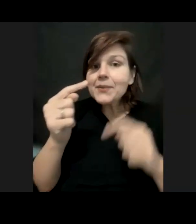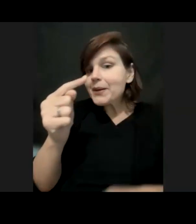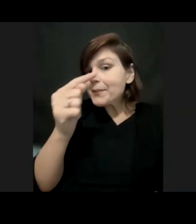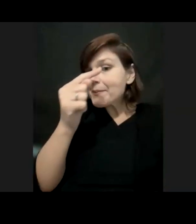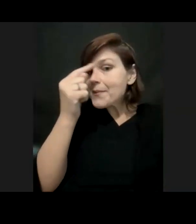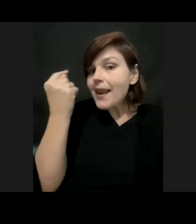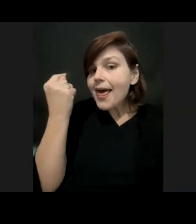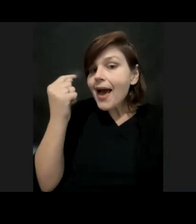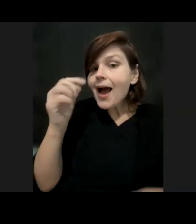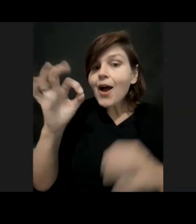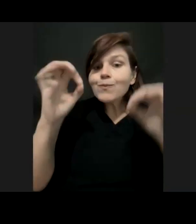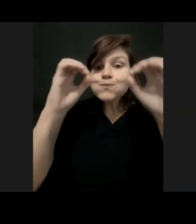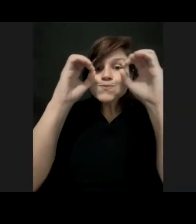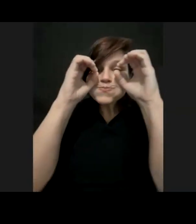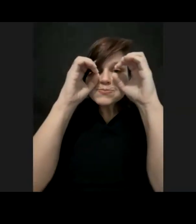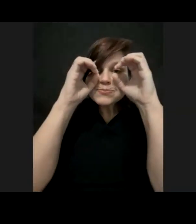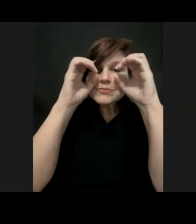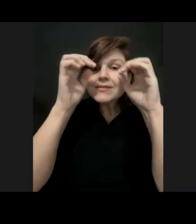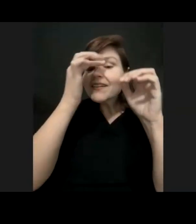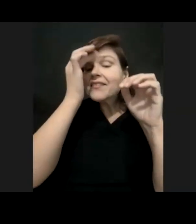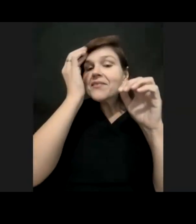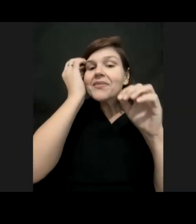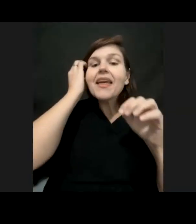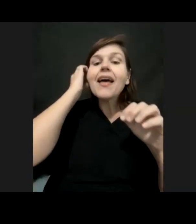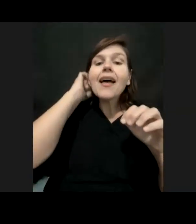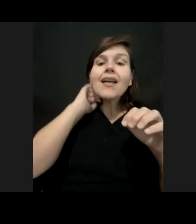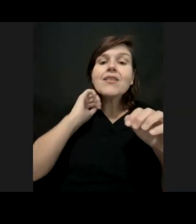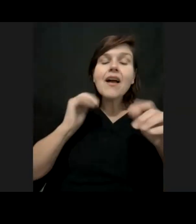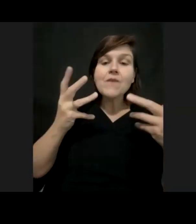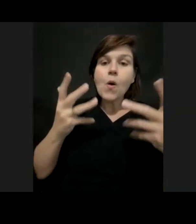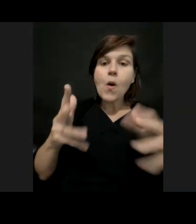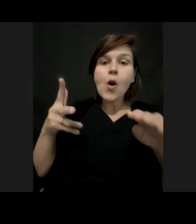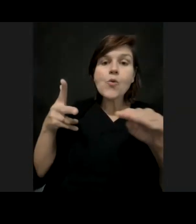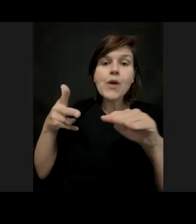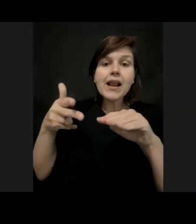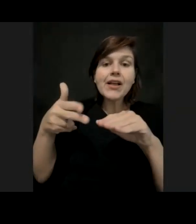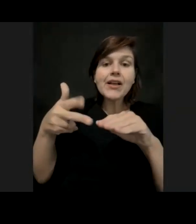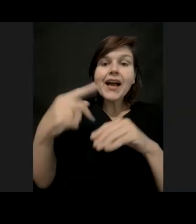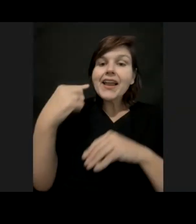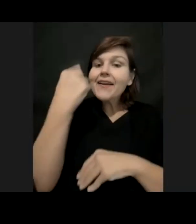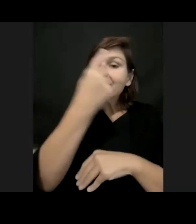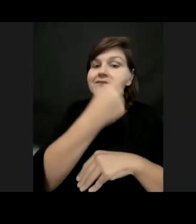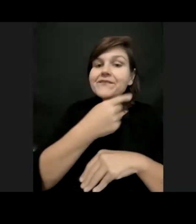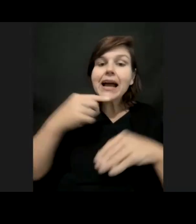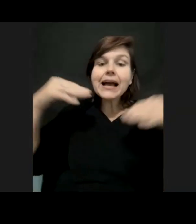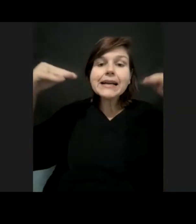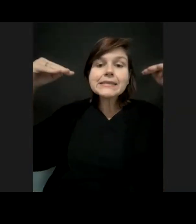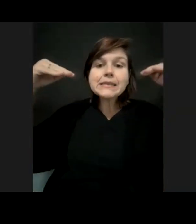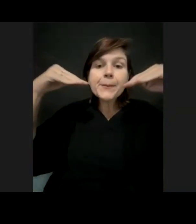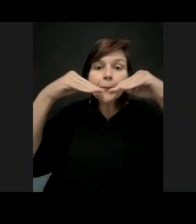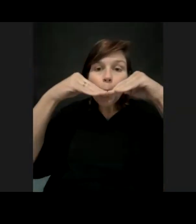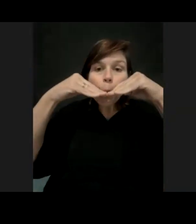I’ve got… um, I’ve cut out a face that’s pointy, with a pointy chin and pointy ears…